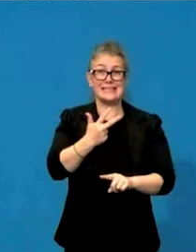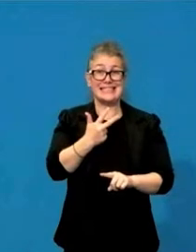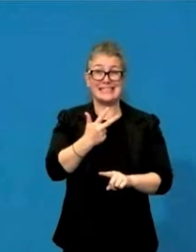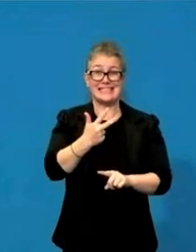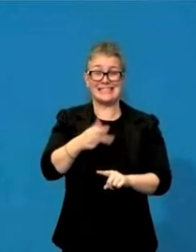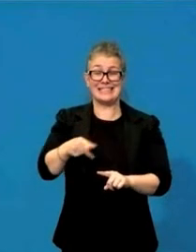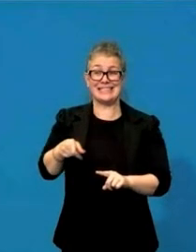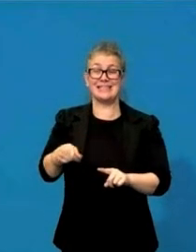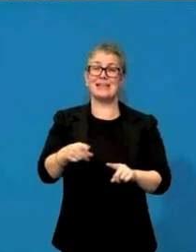And that would have made him very vulnerable.